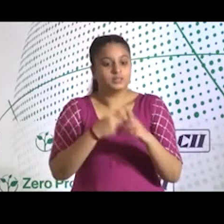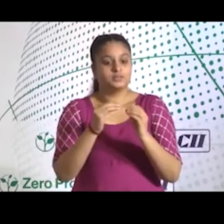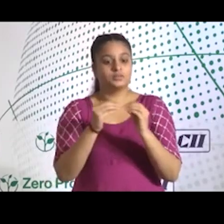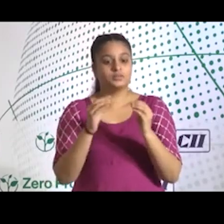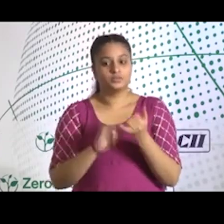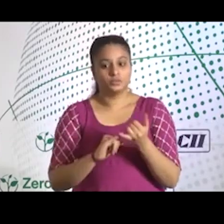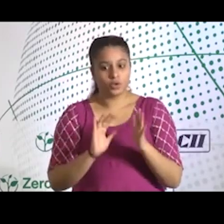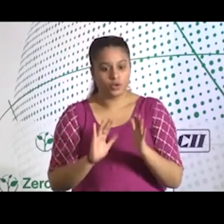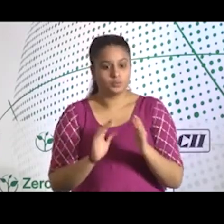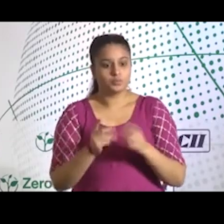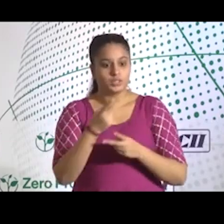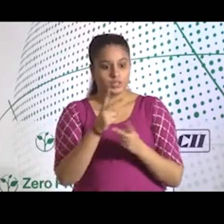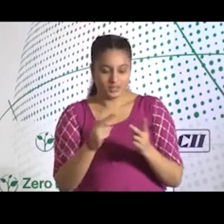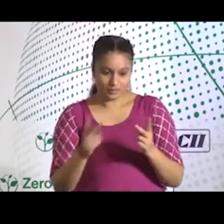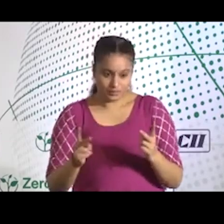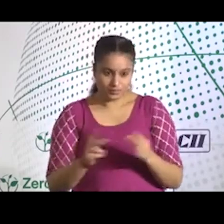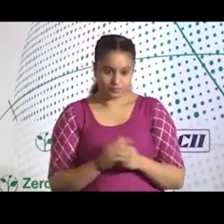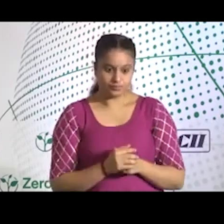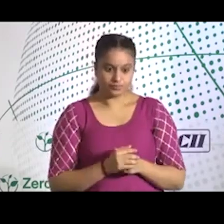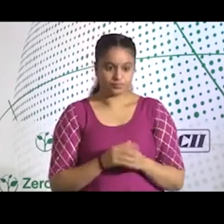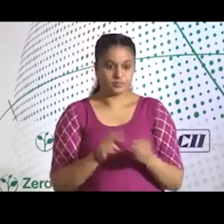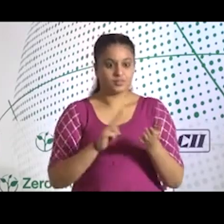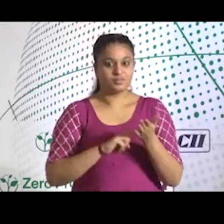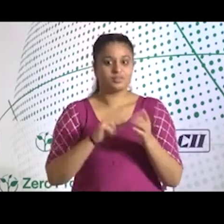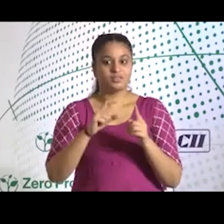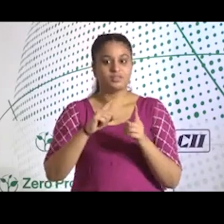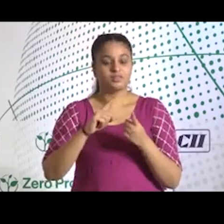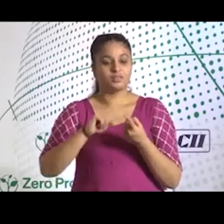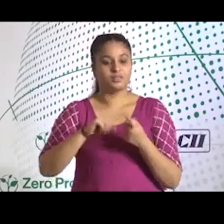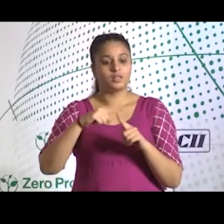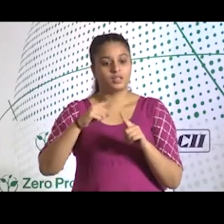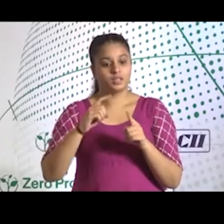which wants to go and buy Netflix. Right.